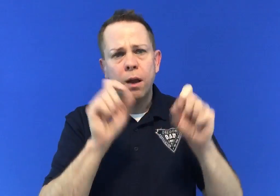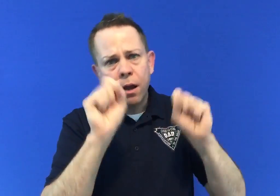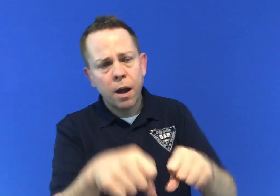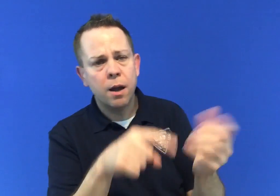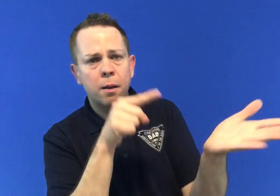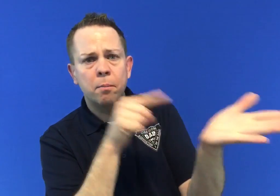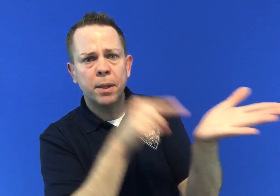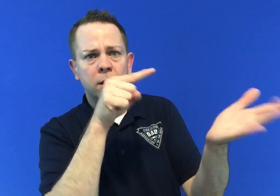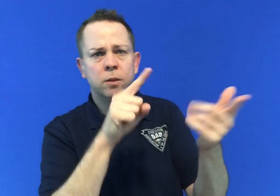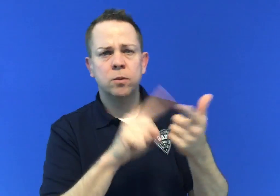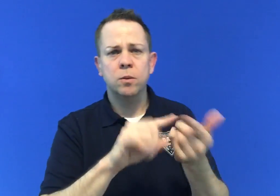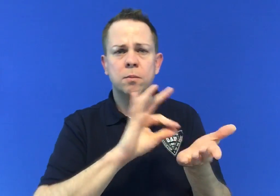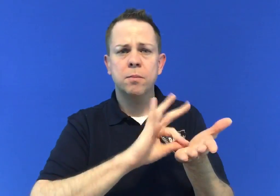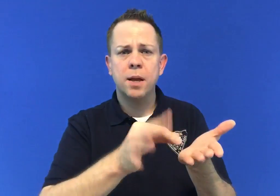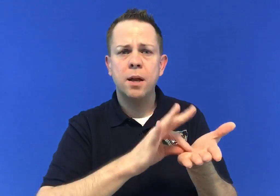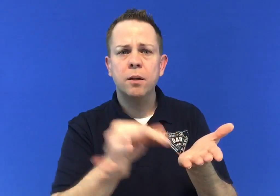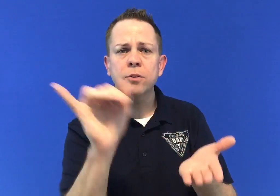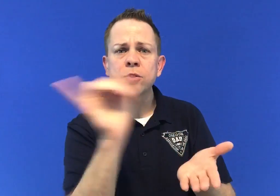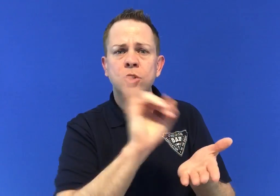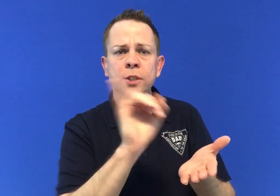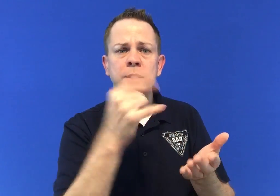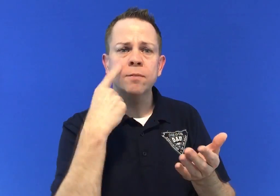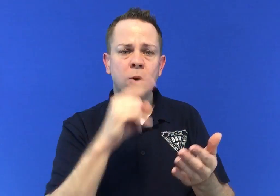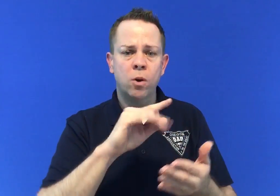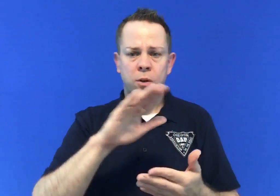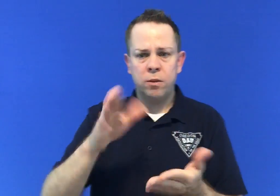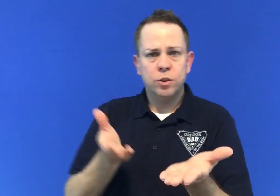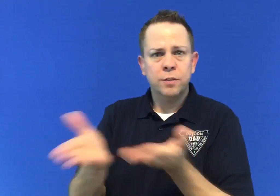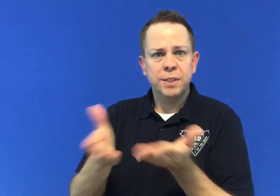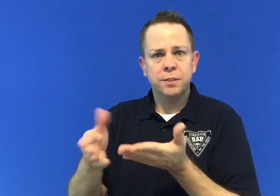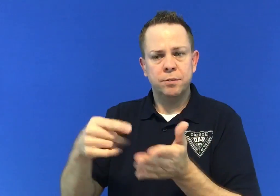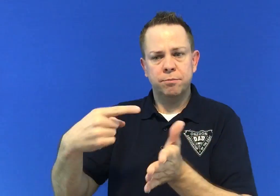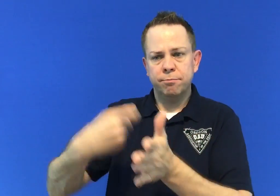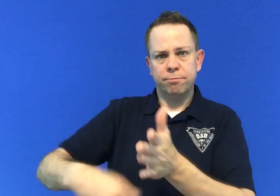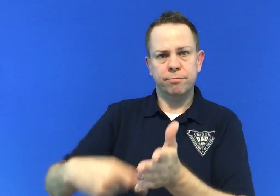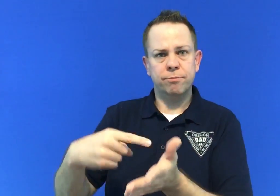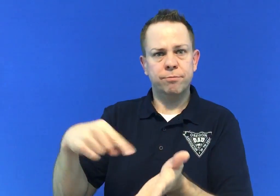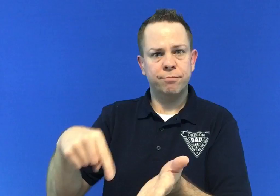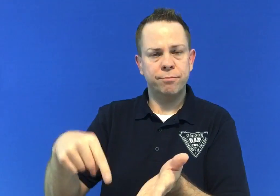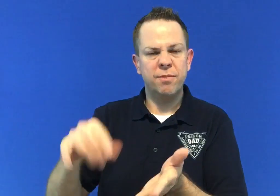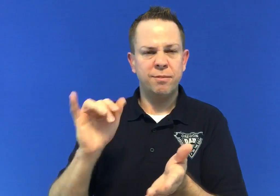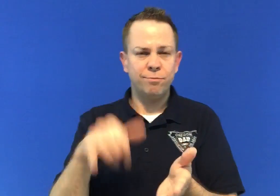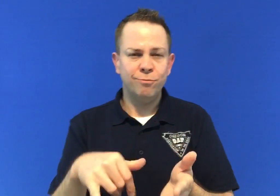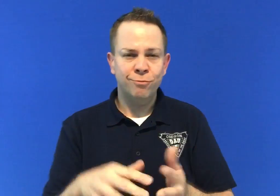and then bill Medicaid/private insurers for all services provided.